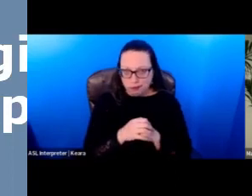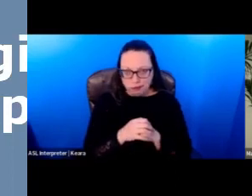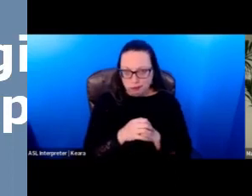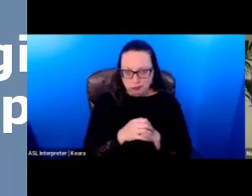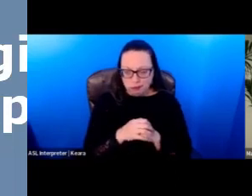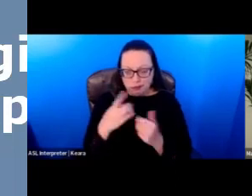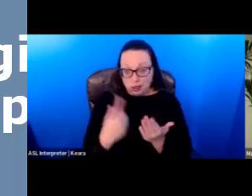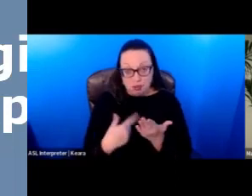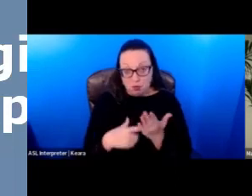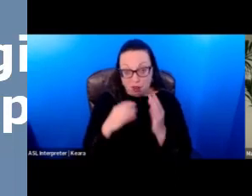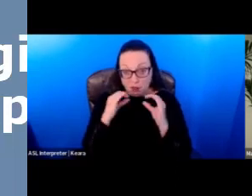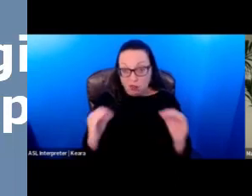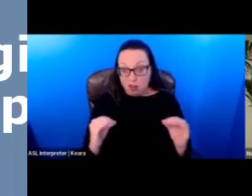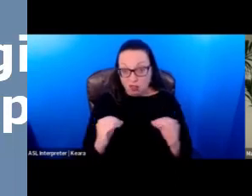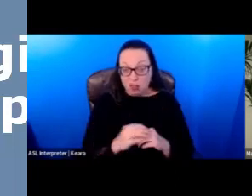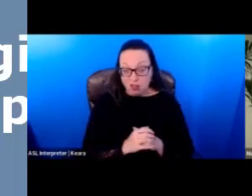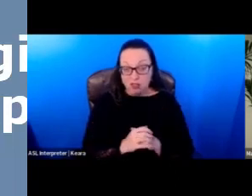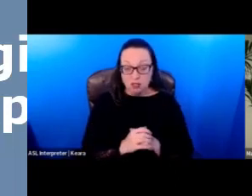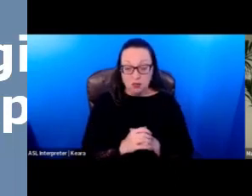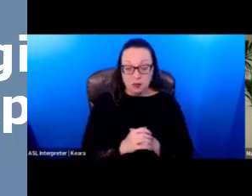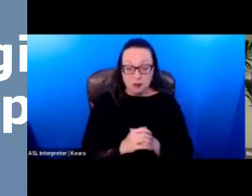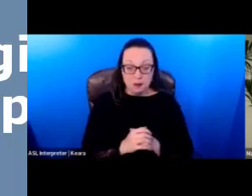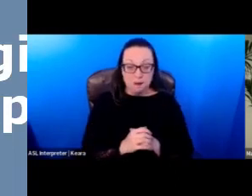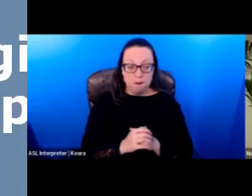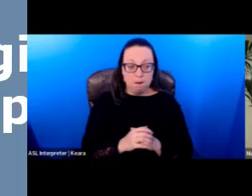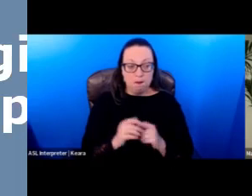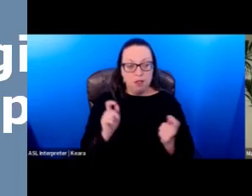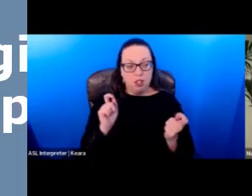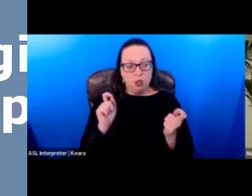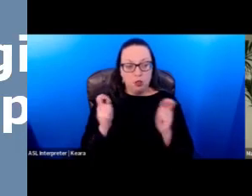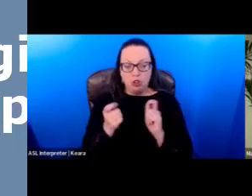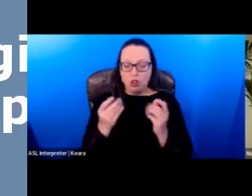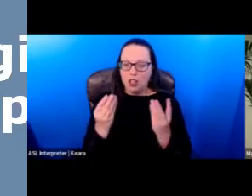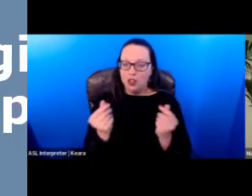consequences seem endless. When I think about how individuals